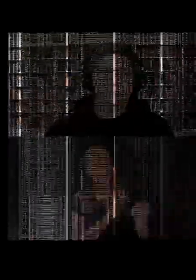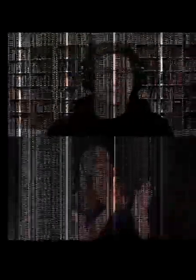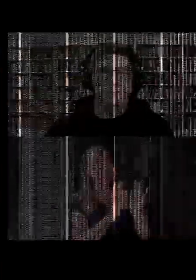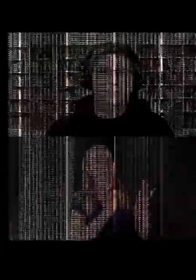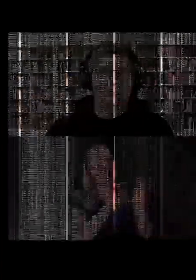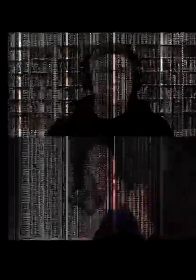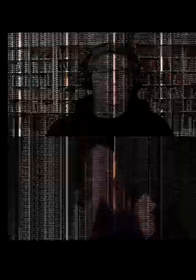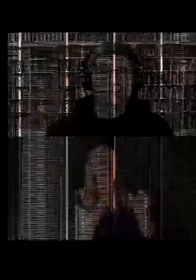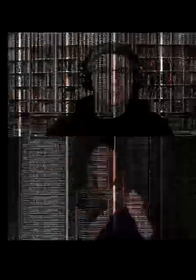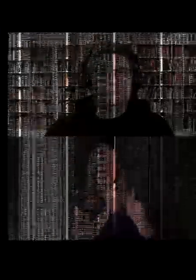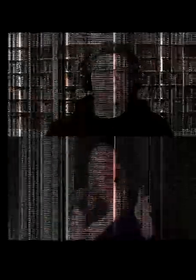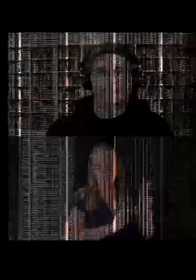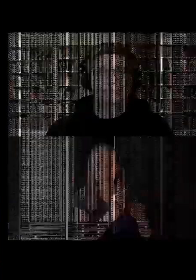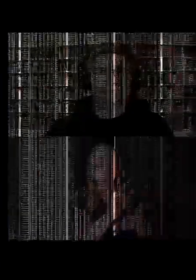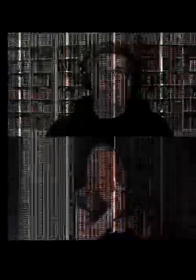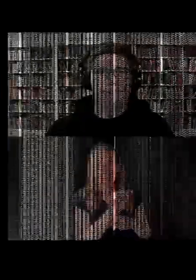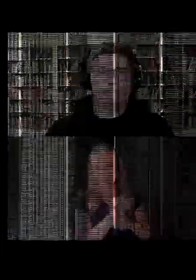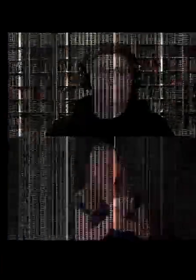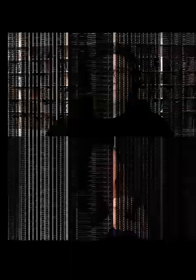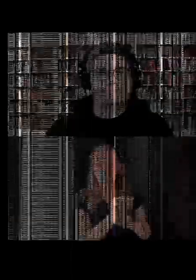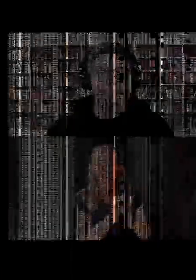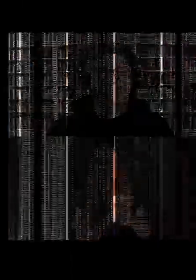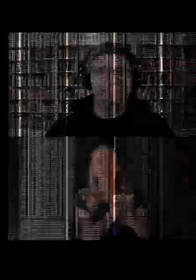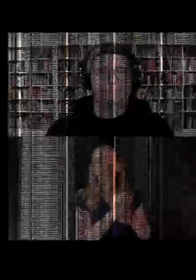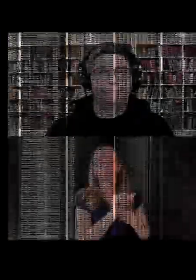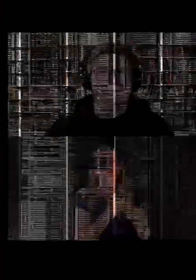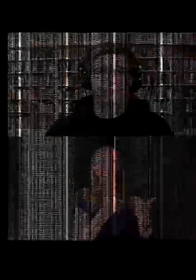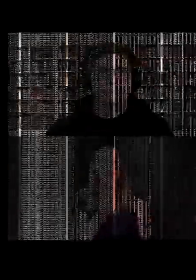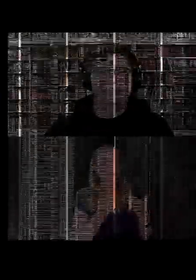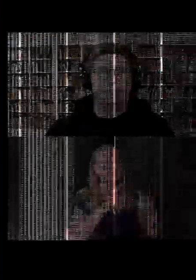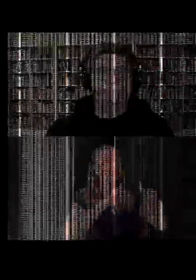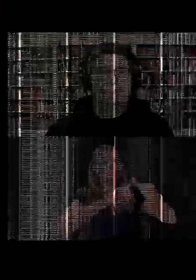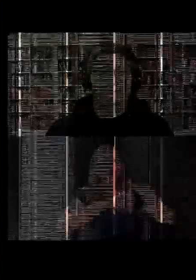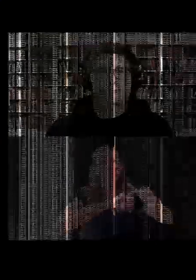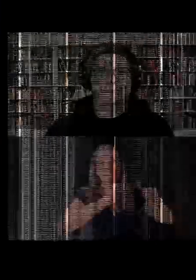with disabilities come in a variety of packages you might not expect I might have